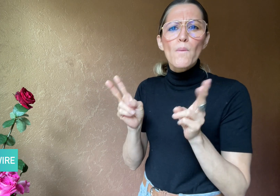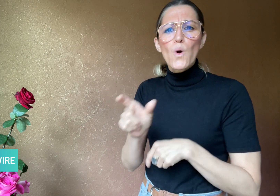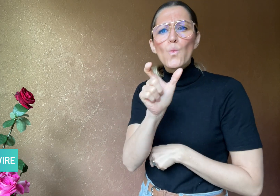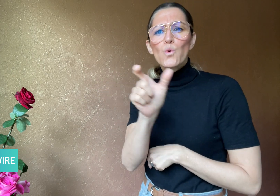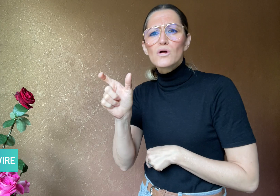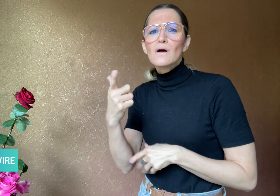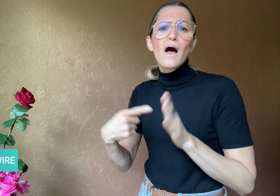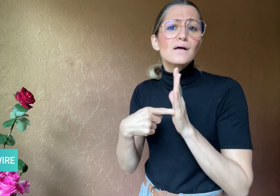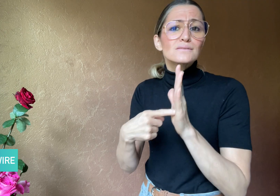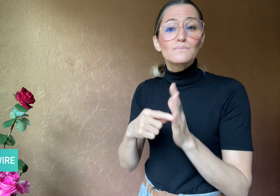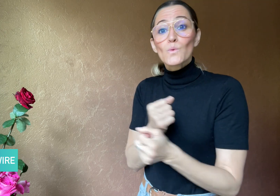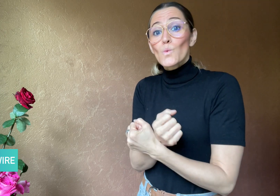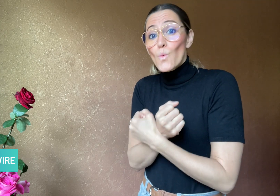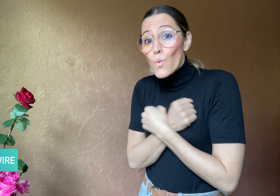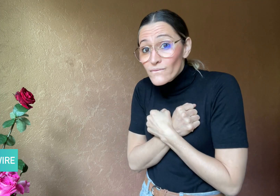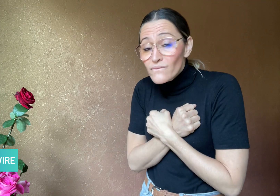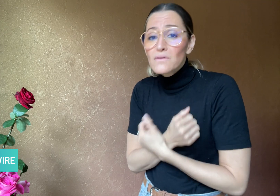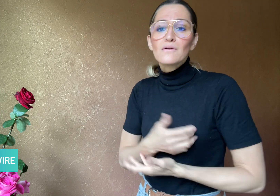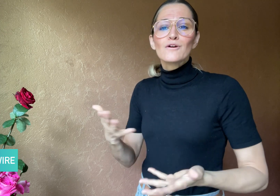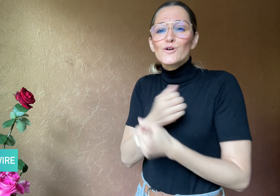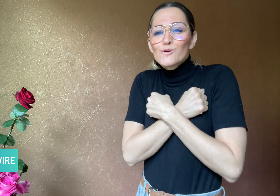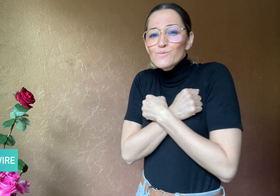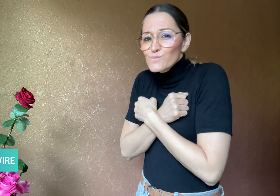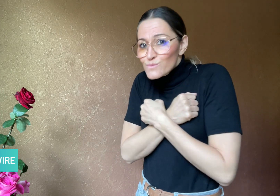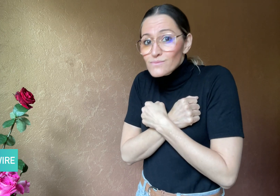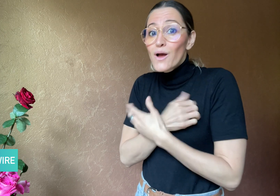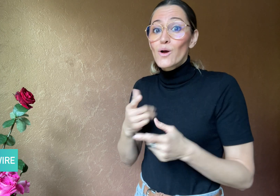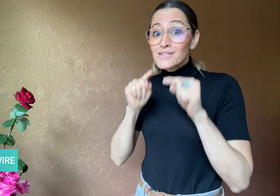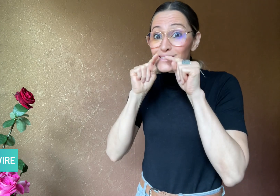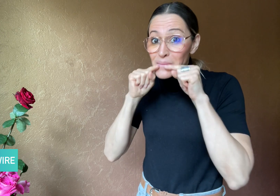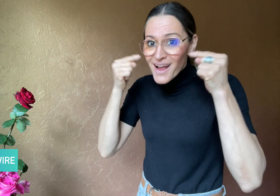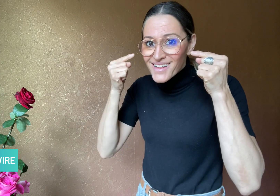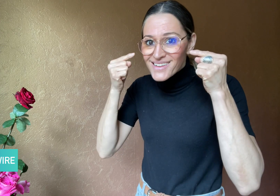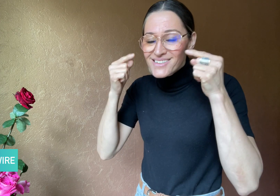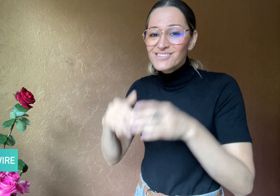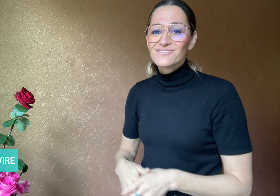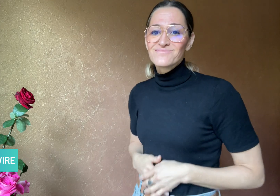words like "love", "hug", and "smile".